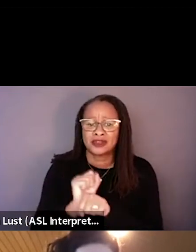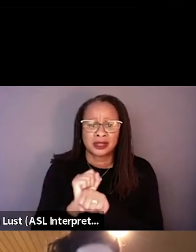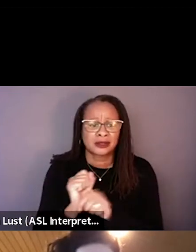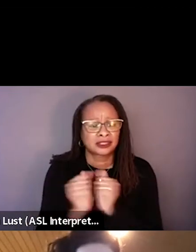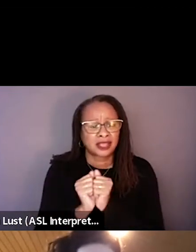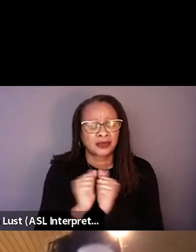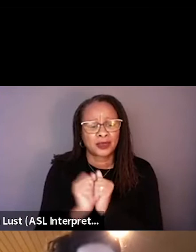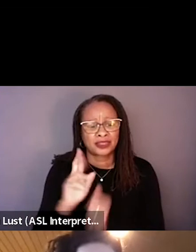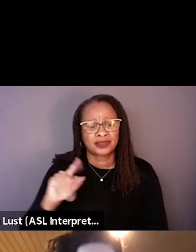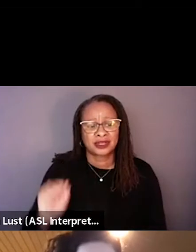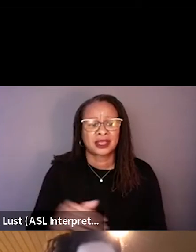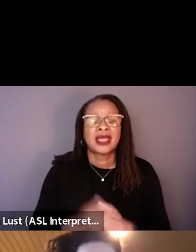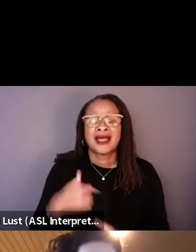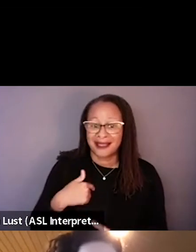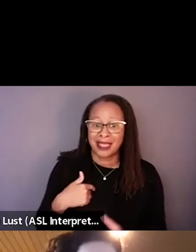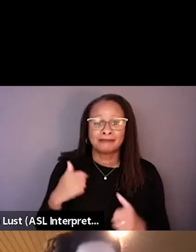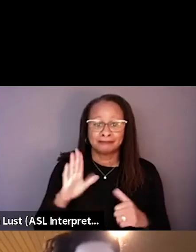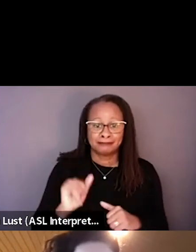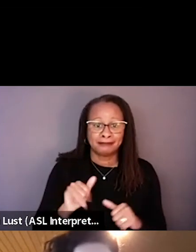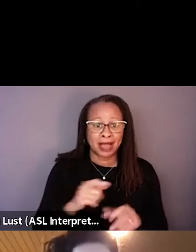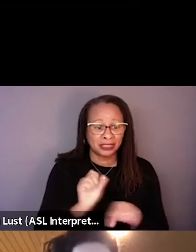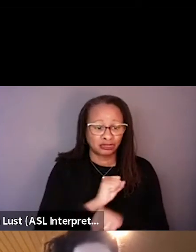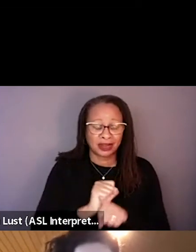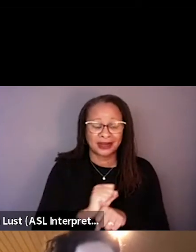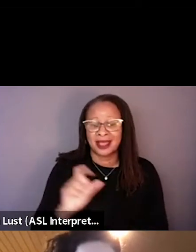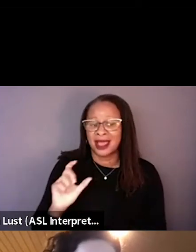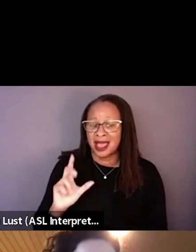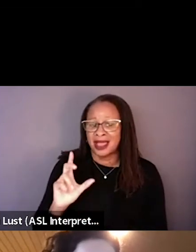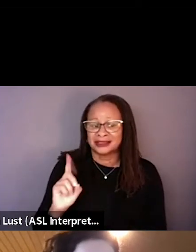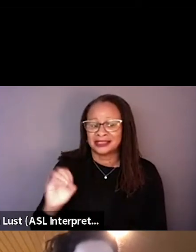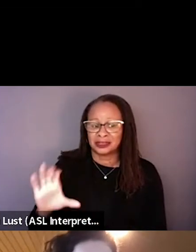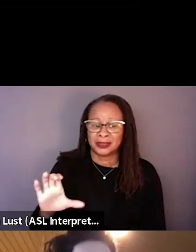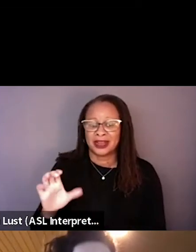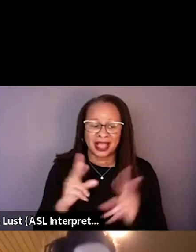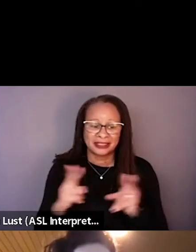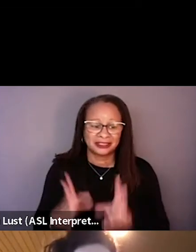Yeah, I'm, I'm a documentary editor. I had sort of strayed, I had felt a little bit